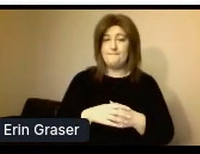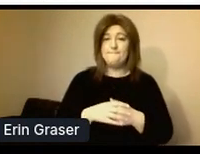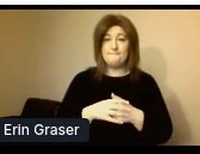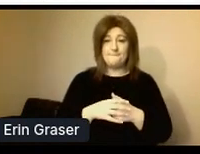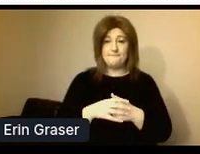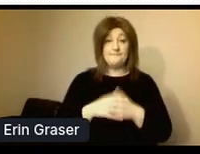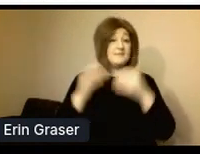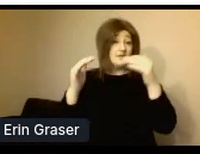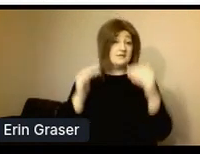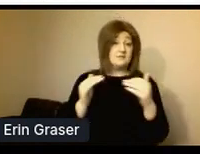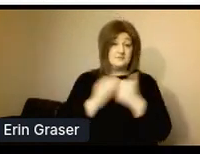Next slide.